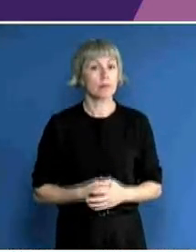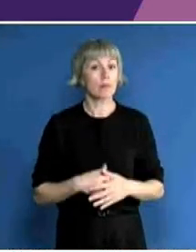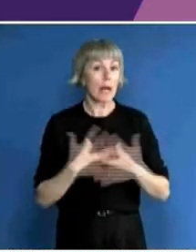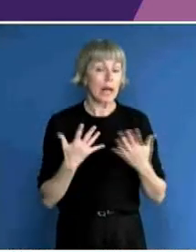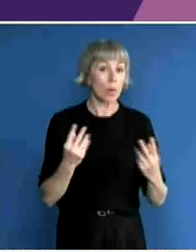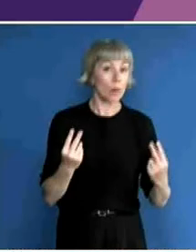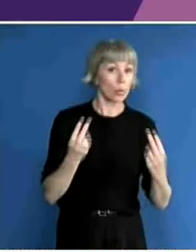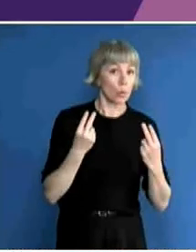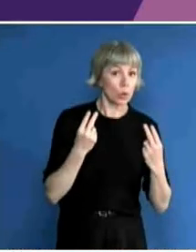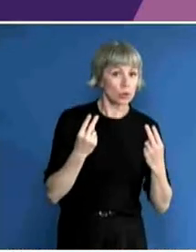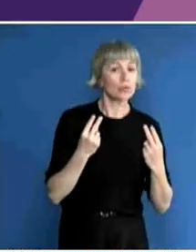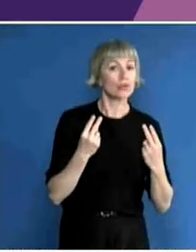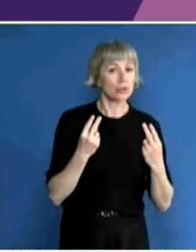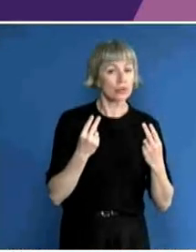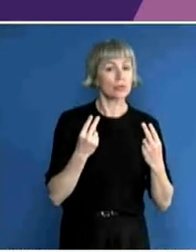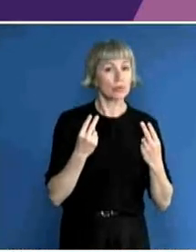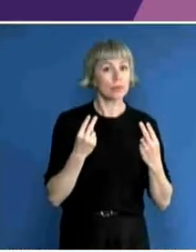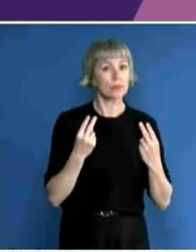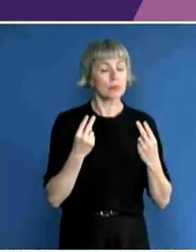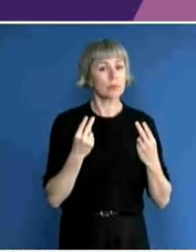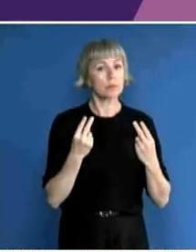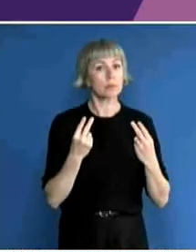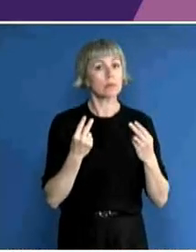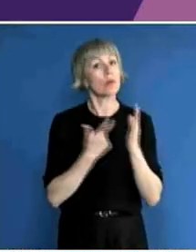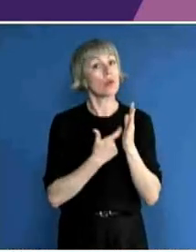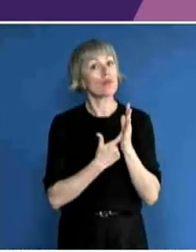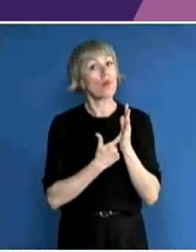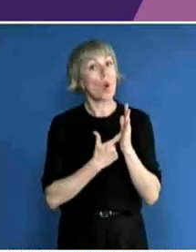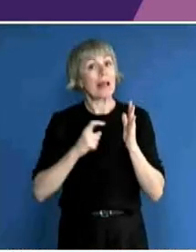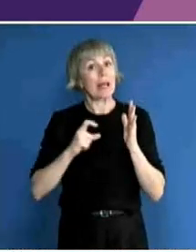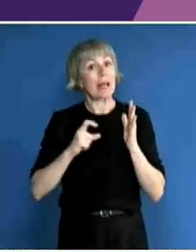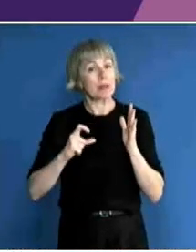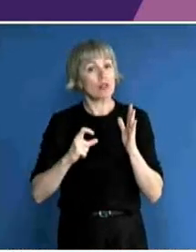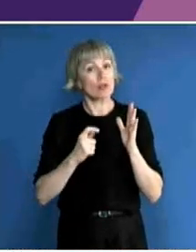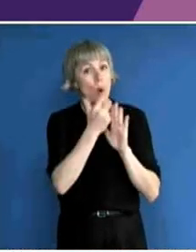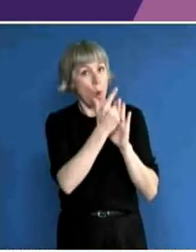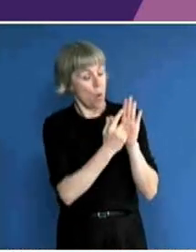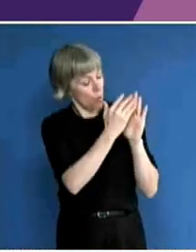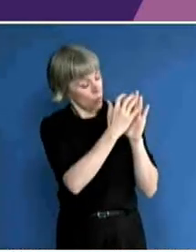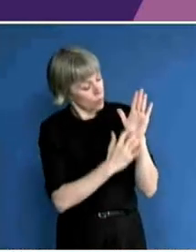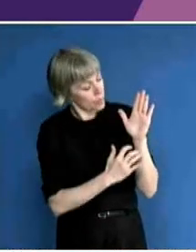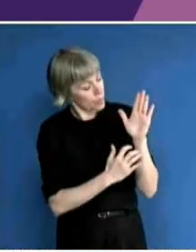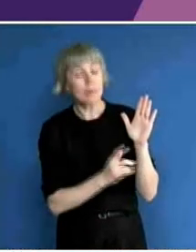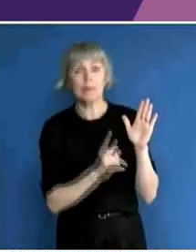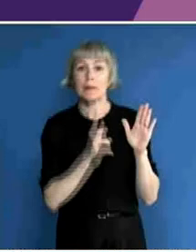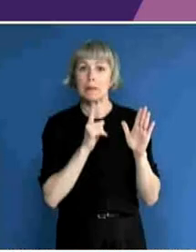Commissions Act which have the clear object of protecting witnesses who give evidence before the Royal Commission.